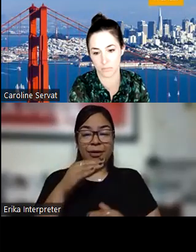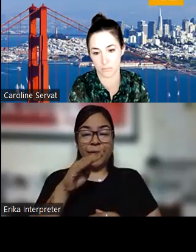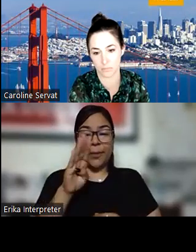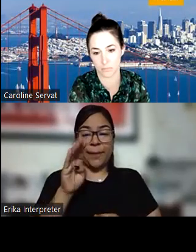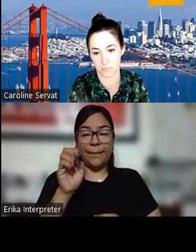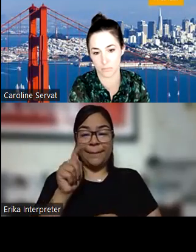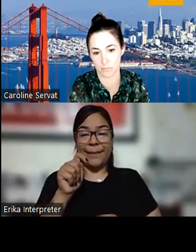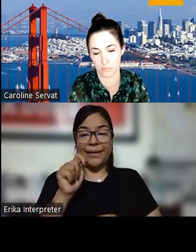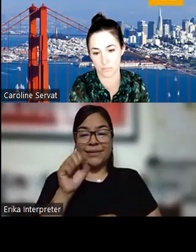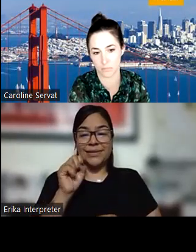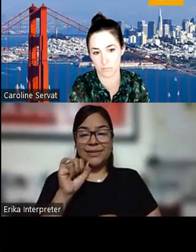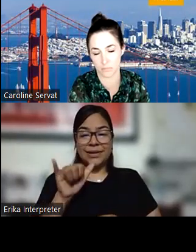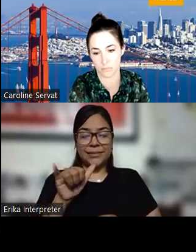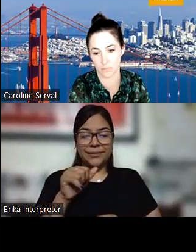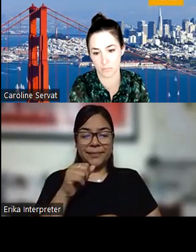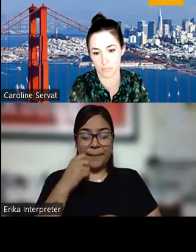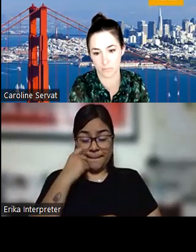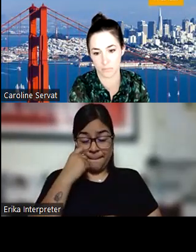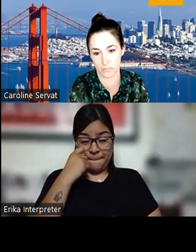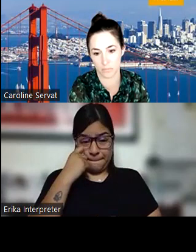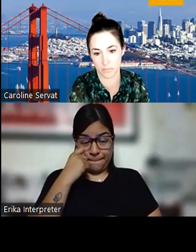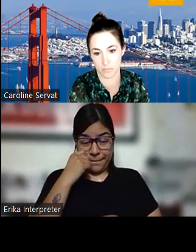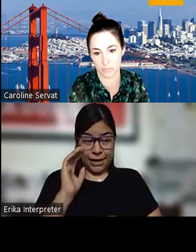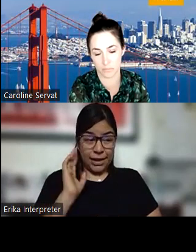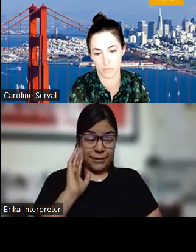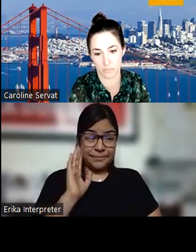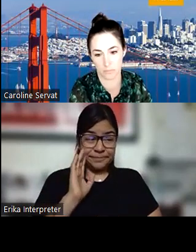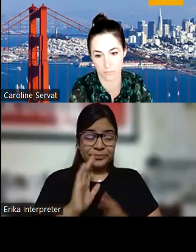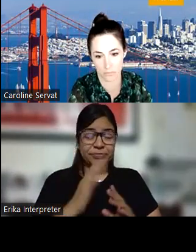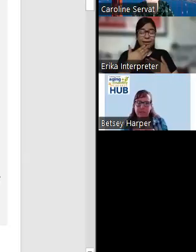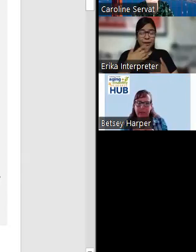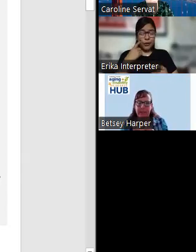Agency on Aging and I wanted to agree with many of the comments around the Aging and Disability